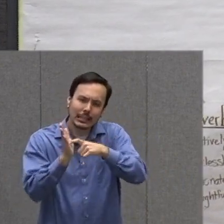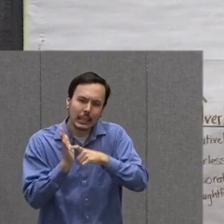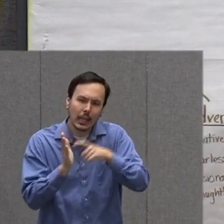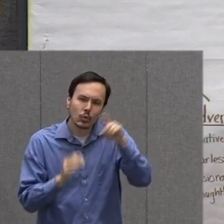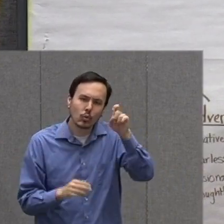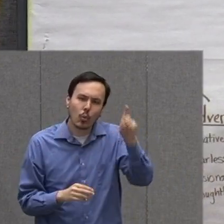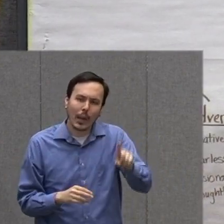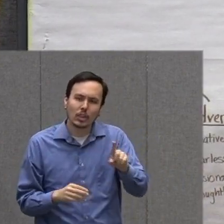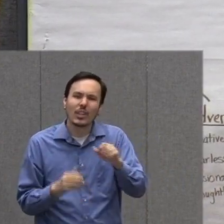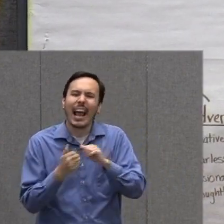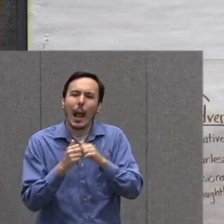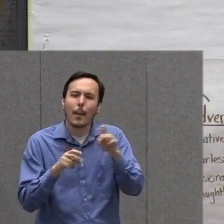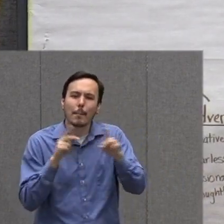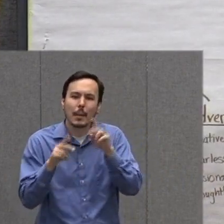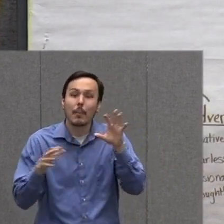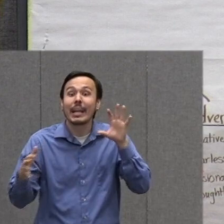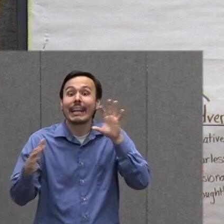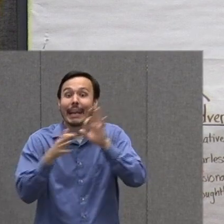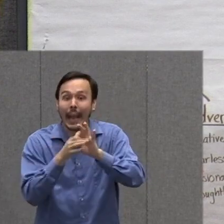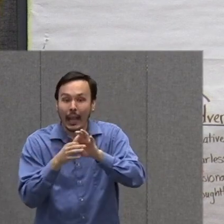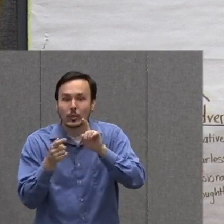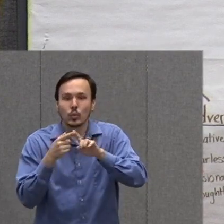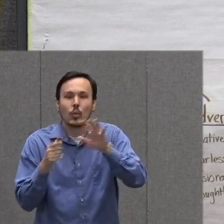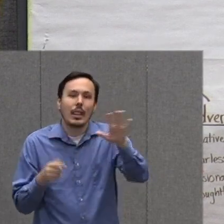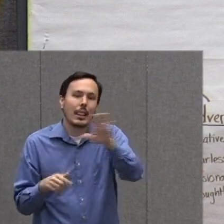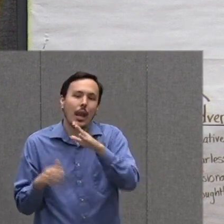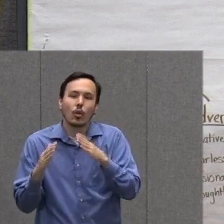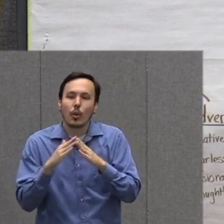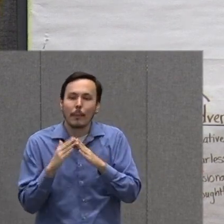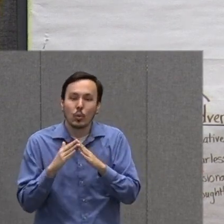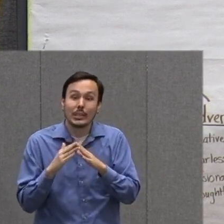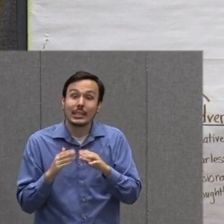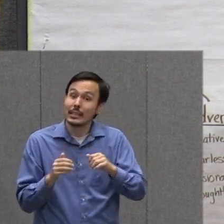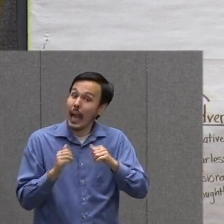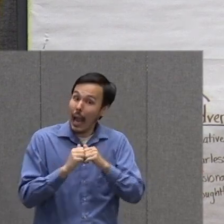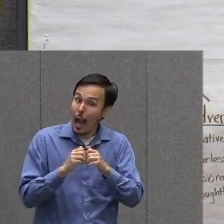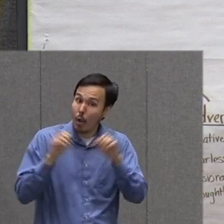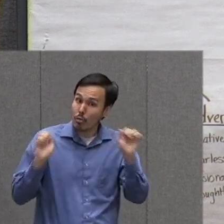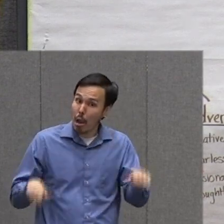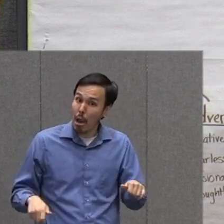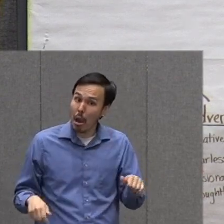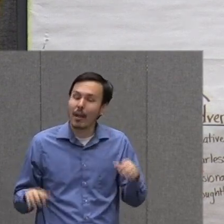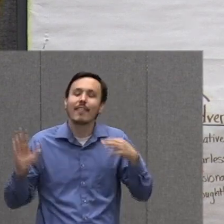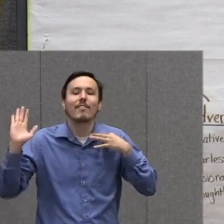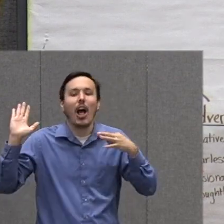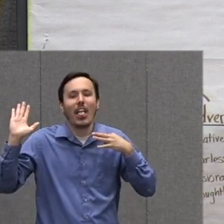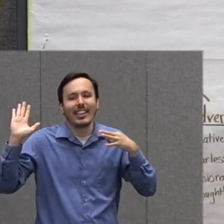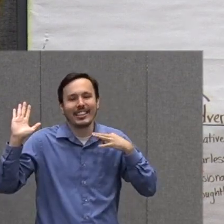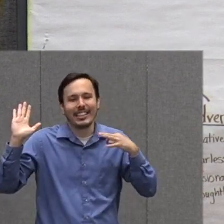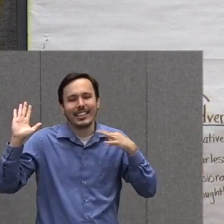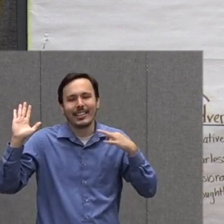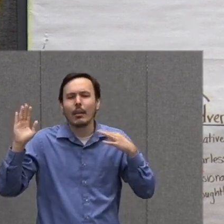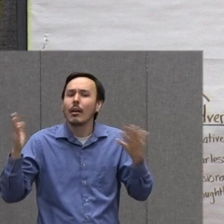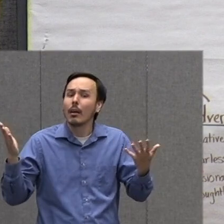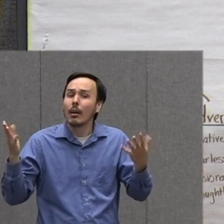One of the different ways is that they can volunteer. So let's think, what are volunteers?